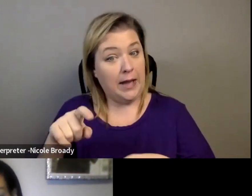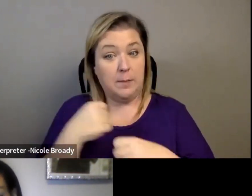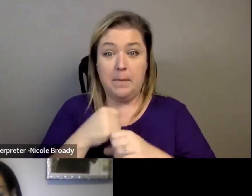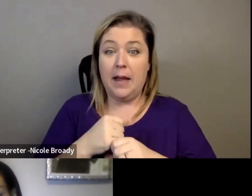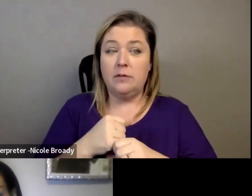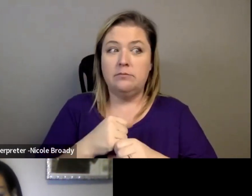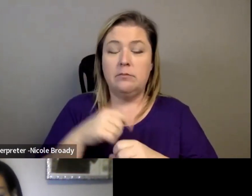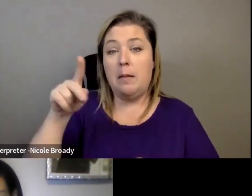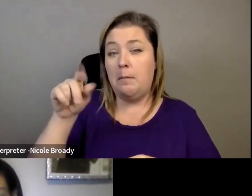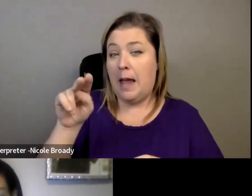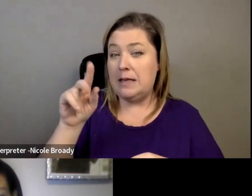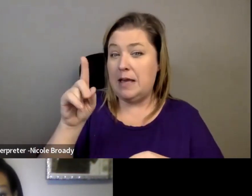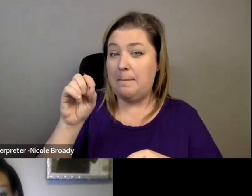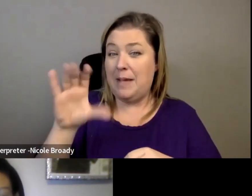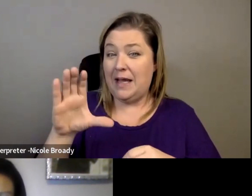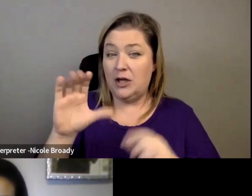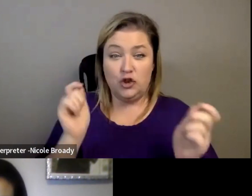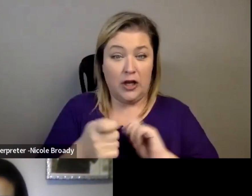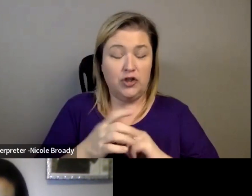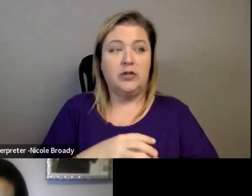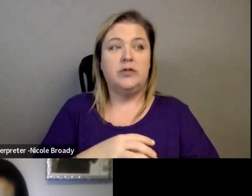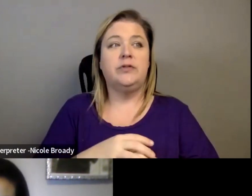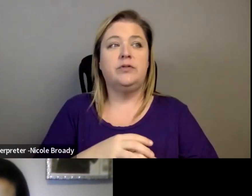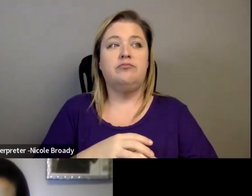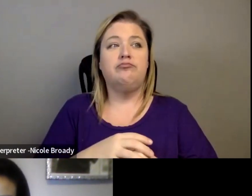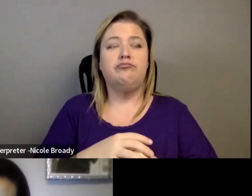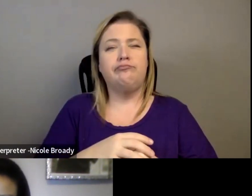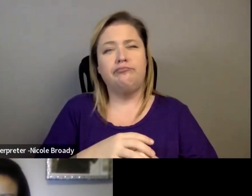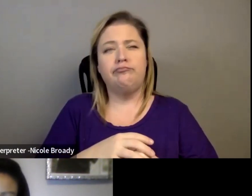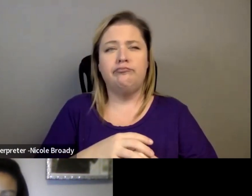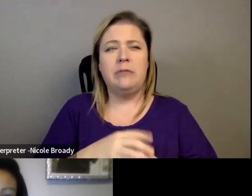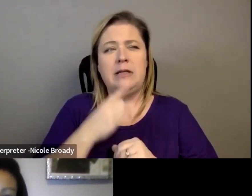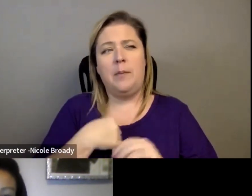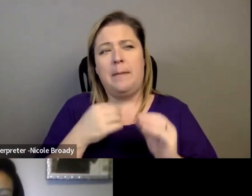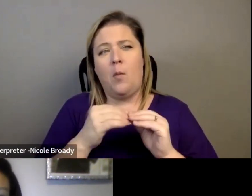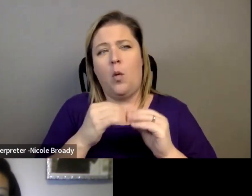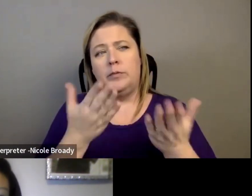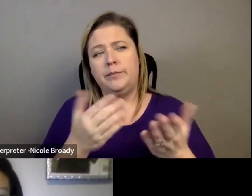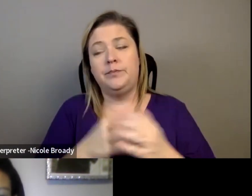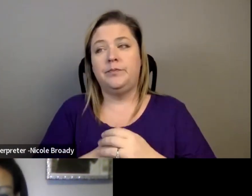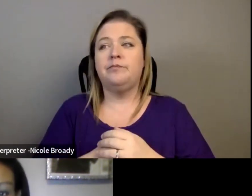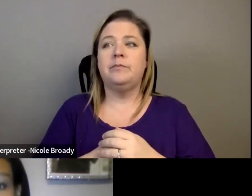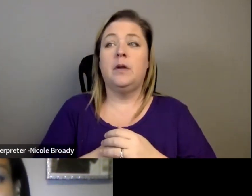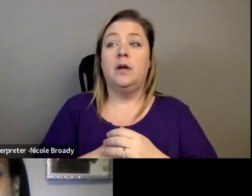was worse? So so we're reflecting on that a little bit. Deyanelin Galvez: Yeah. What was better about my life when we had